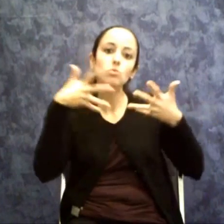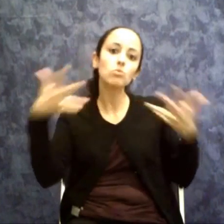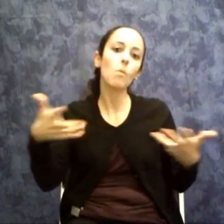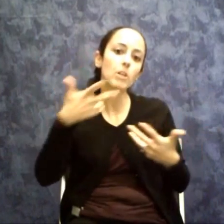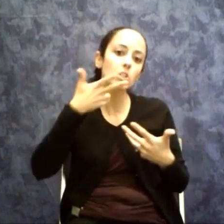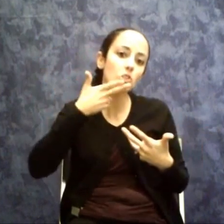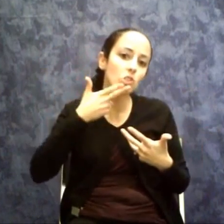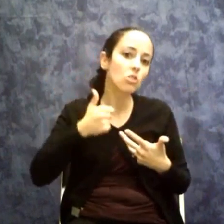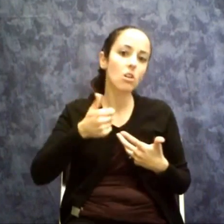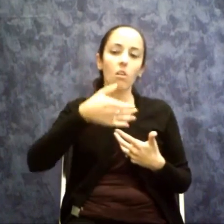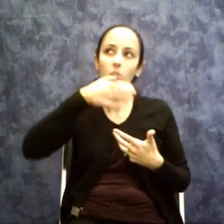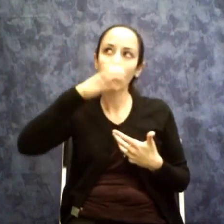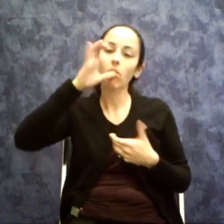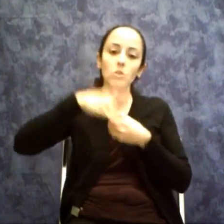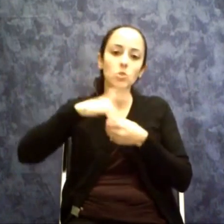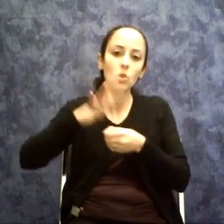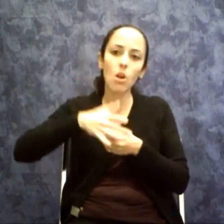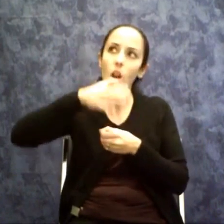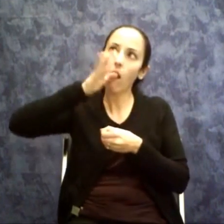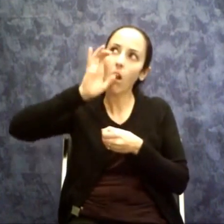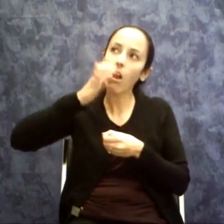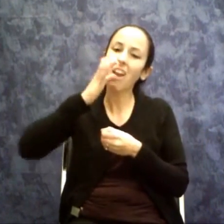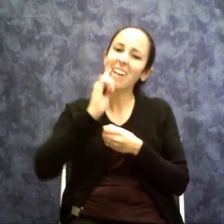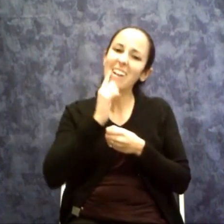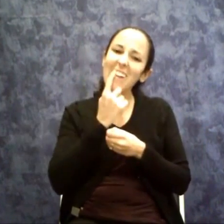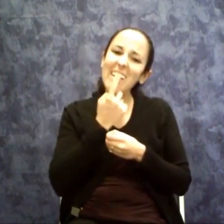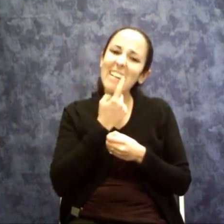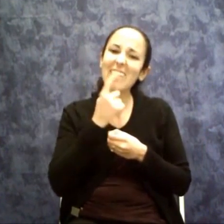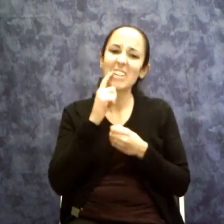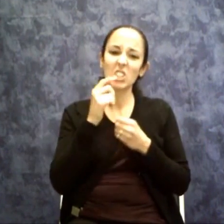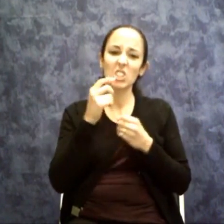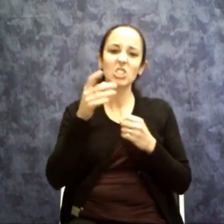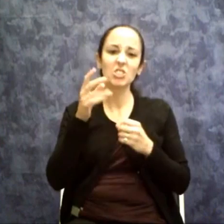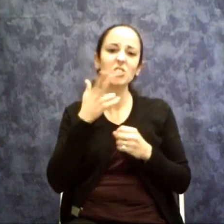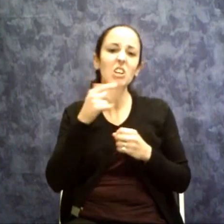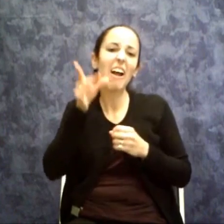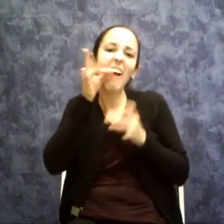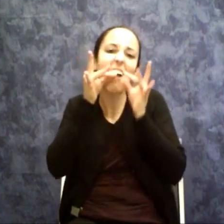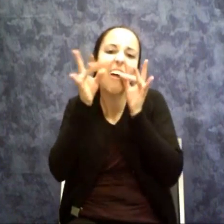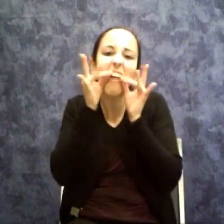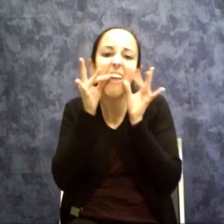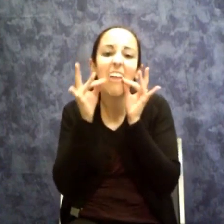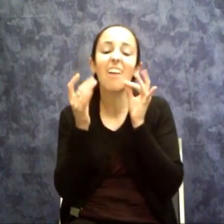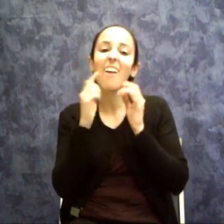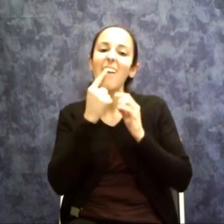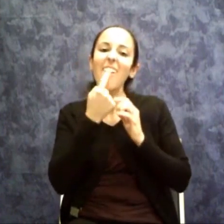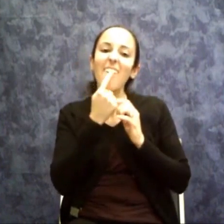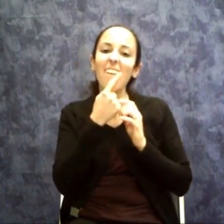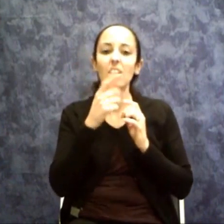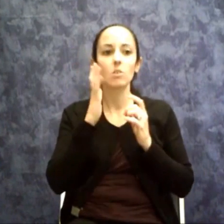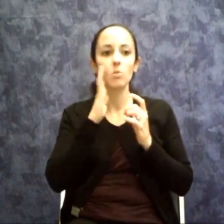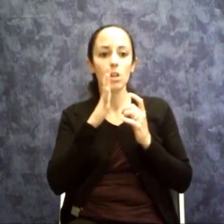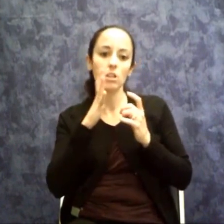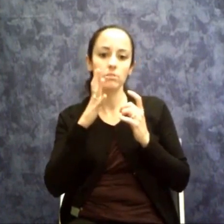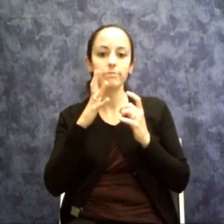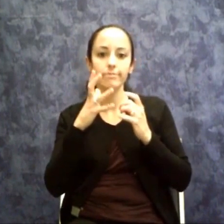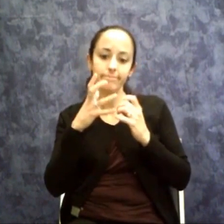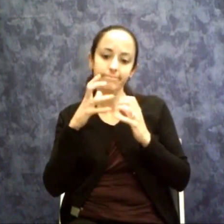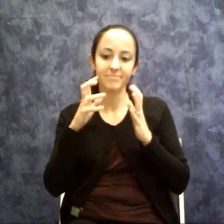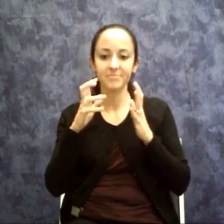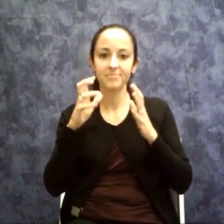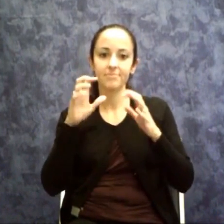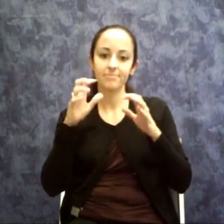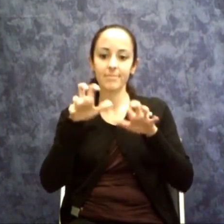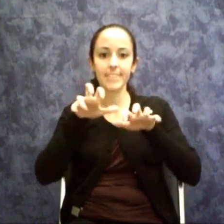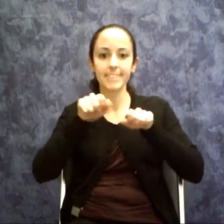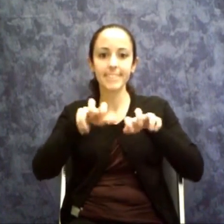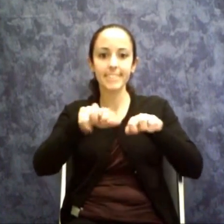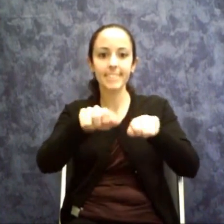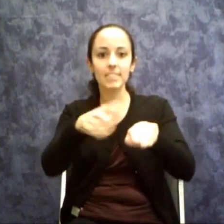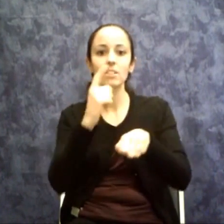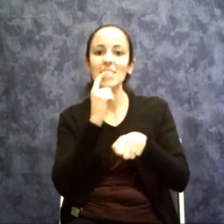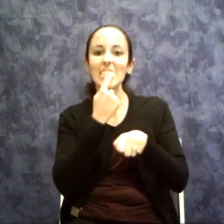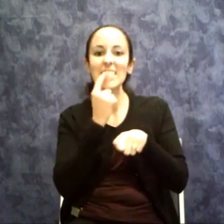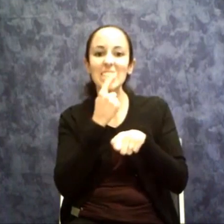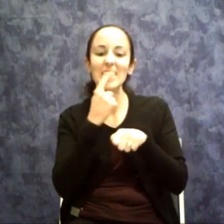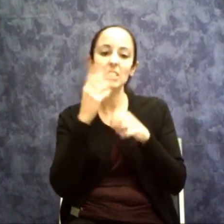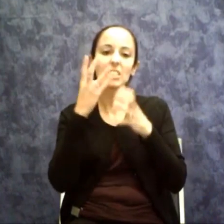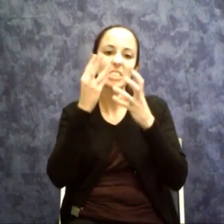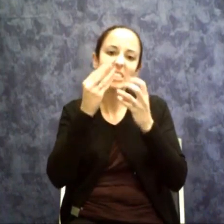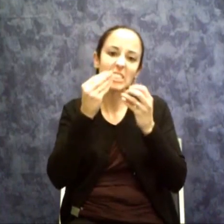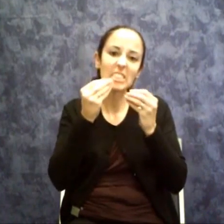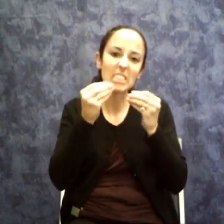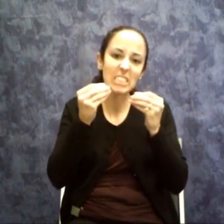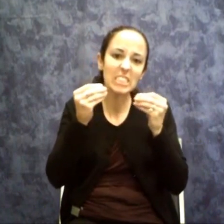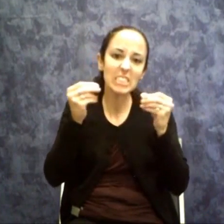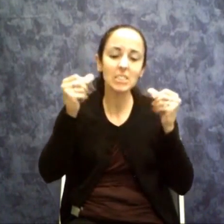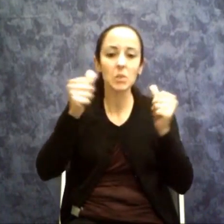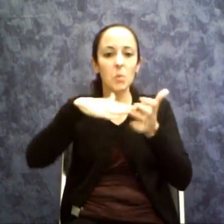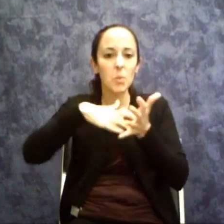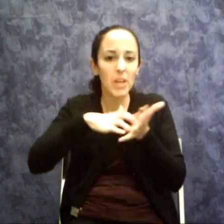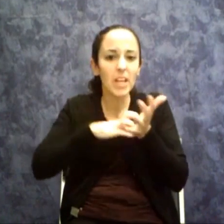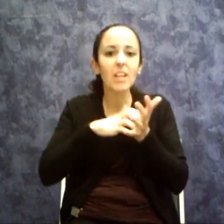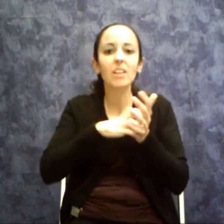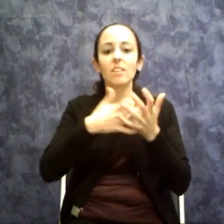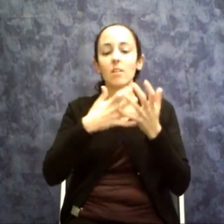The sugar that is found in soda can stick to your teeth and cause your teeth to erode and become weak.